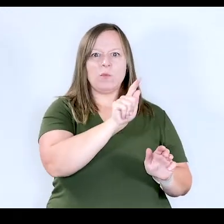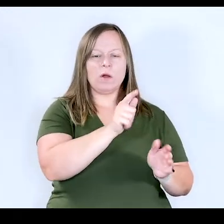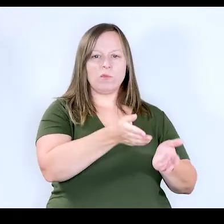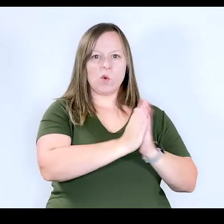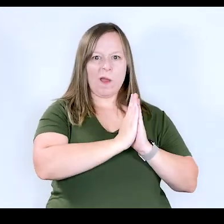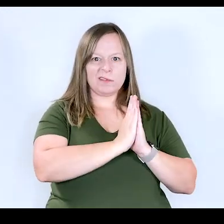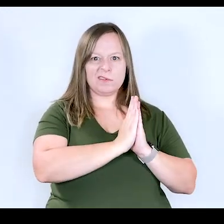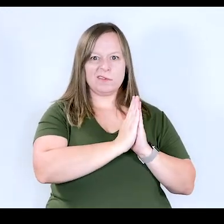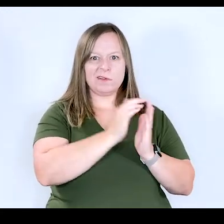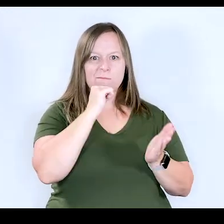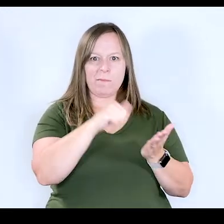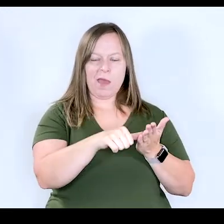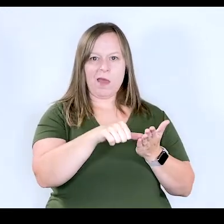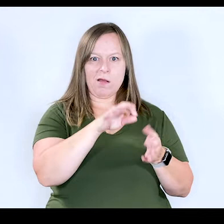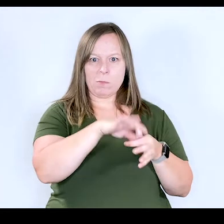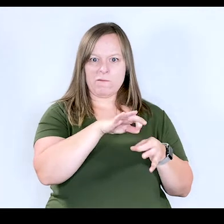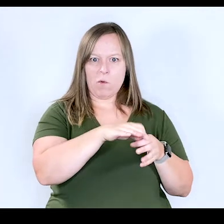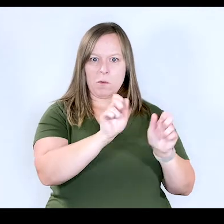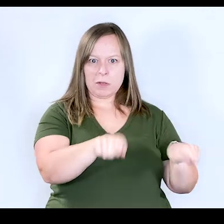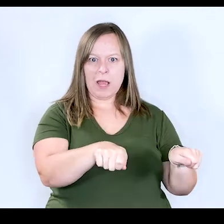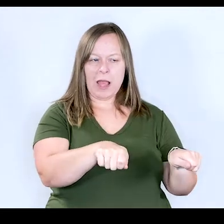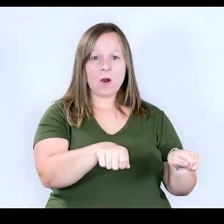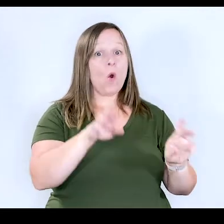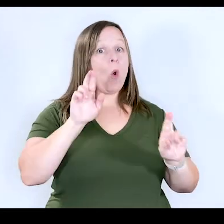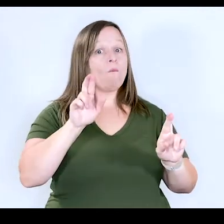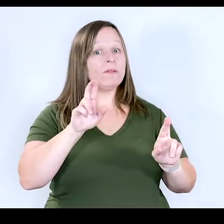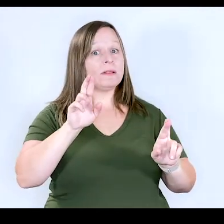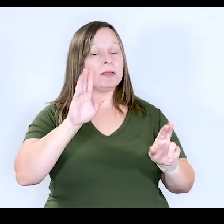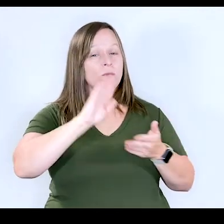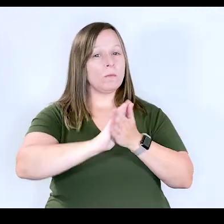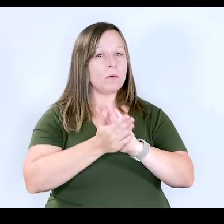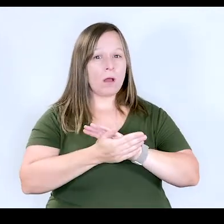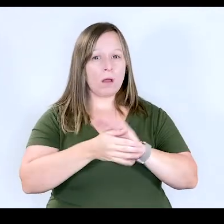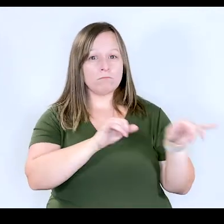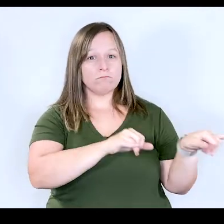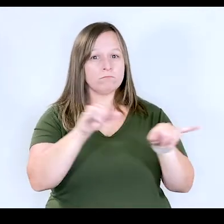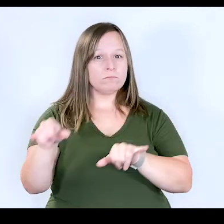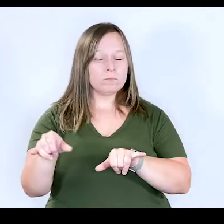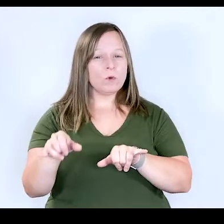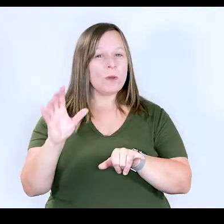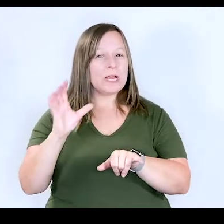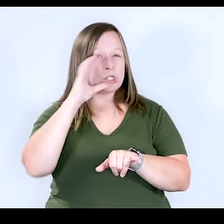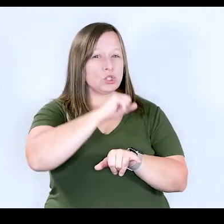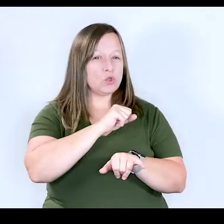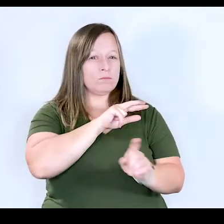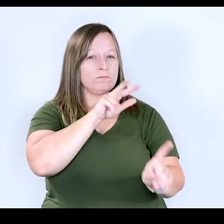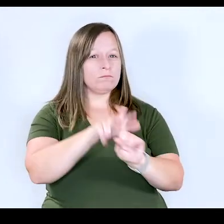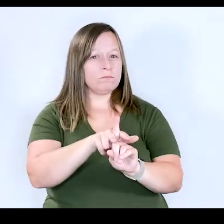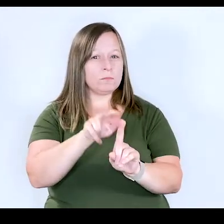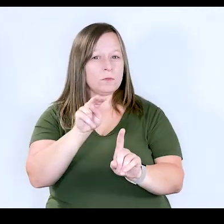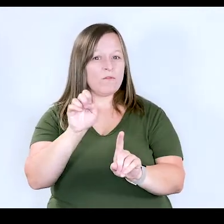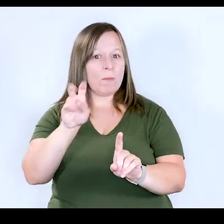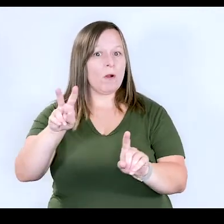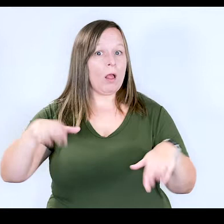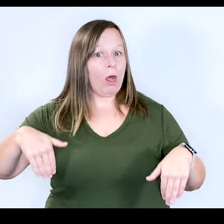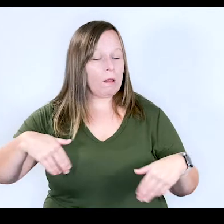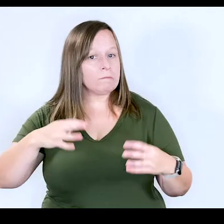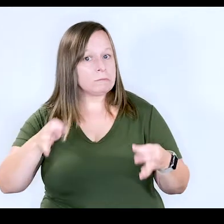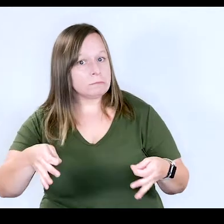to access absentee ballots. Hopefully that will be happening. We assume that will also be happening again for November,